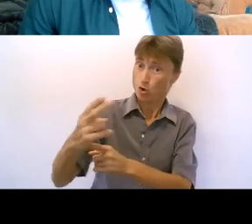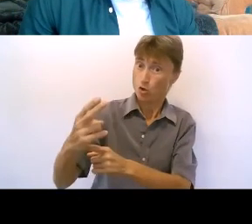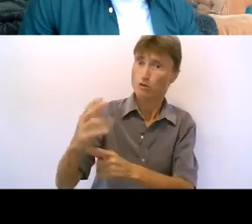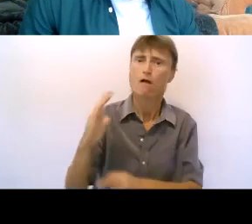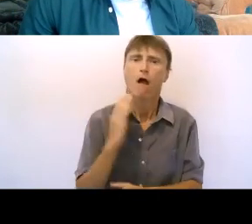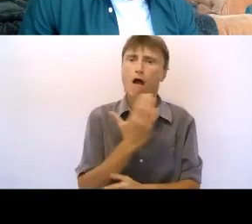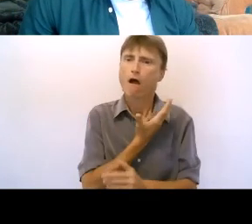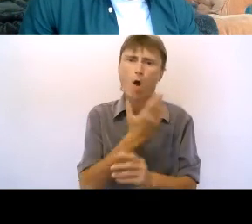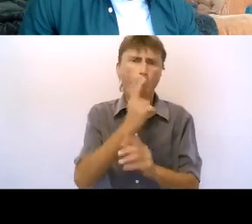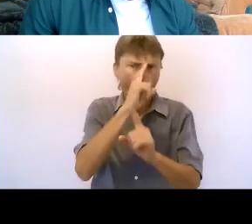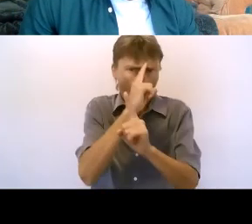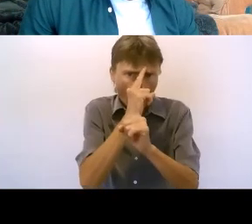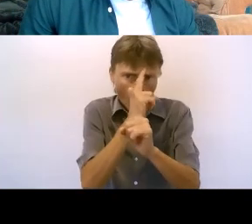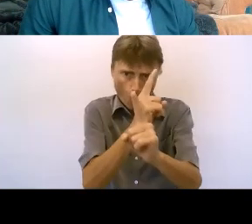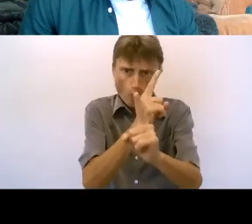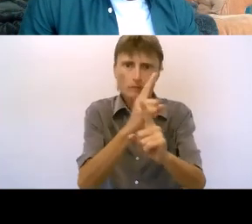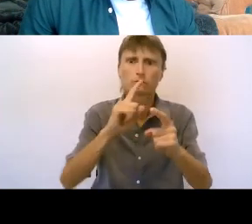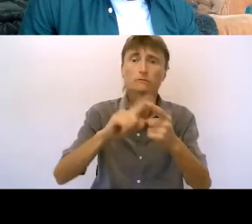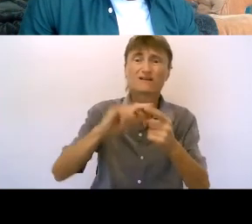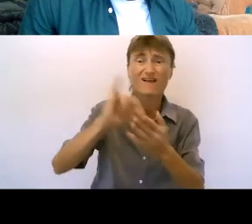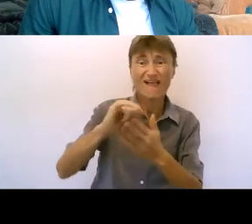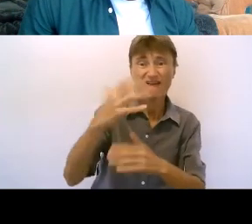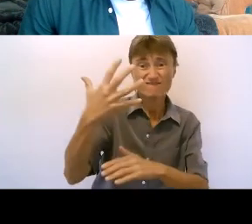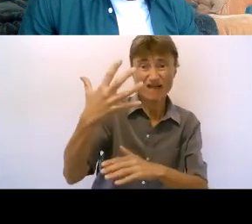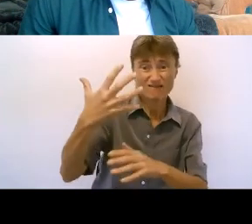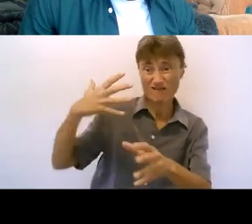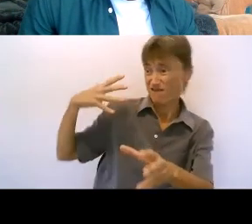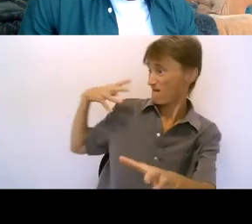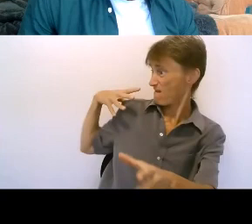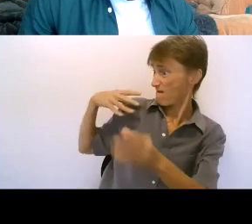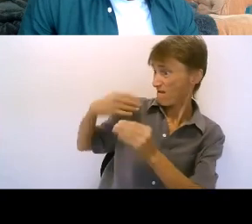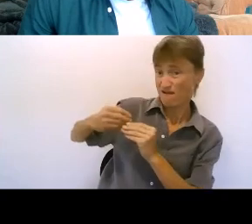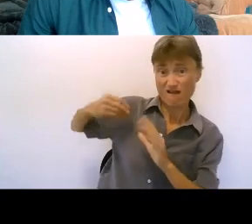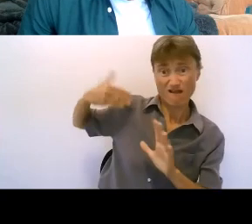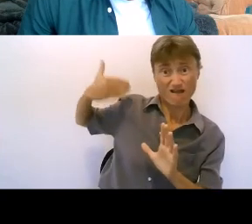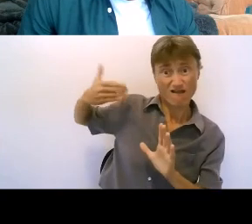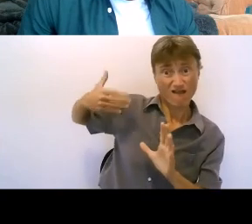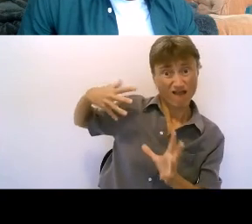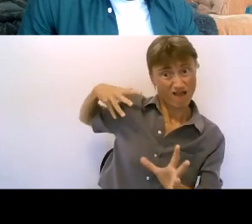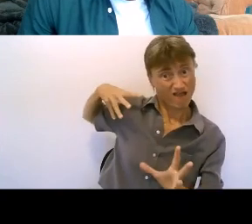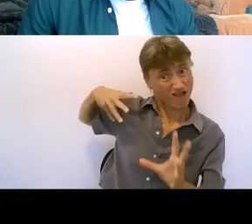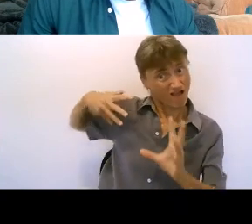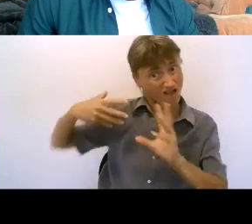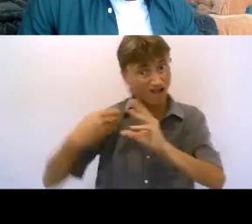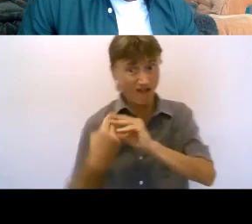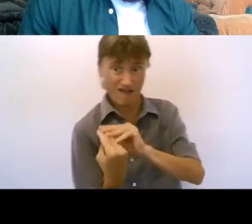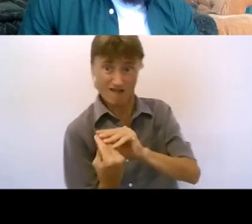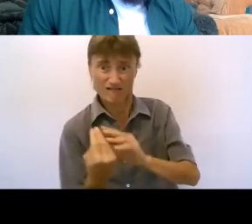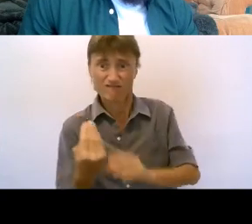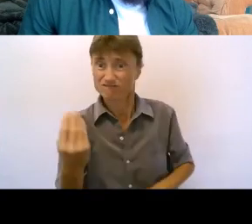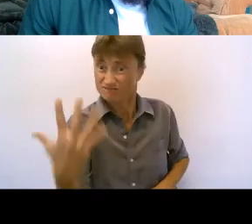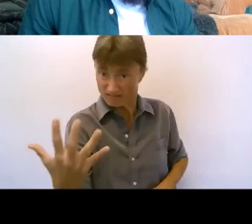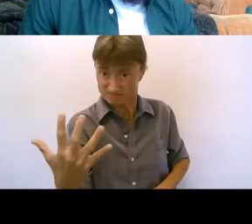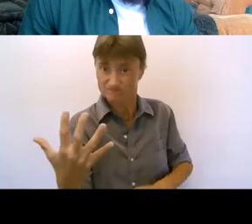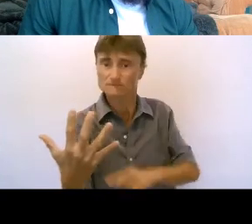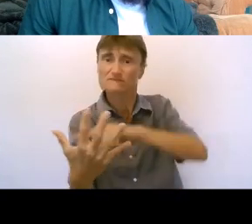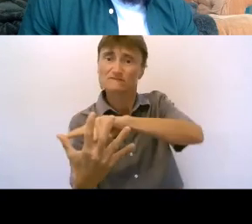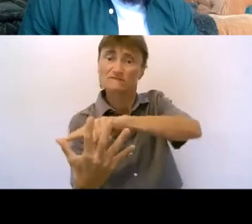on the five town halls that we've hosted. It's an opportunity if you watch any of the